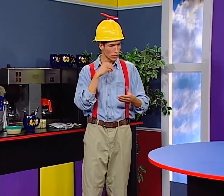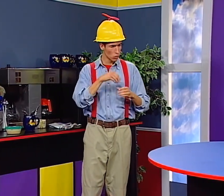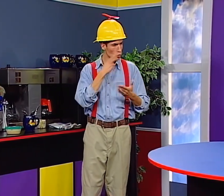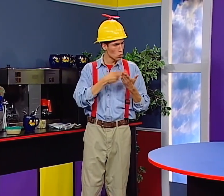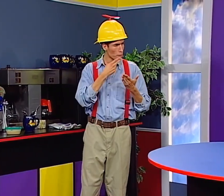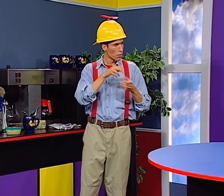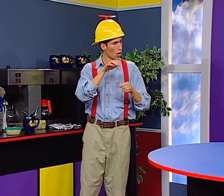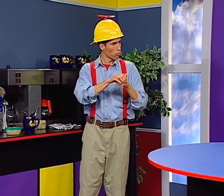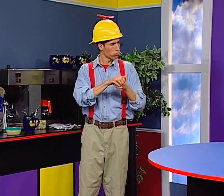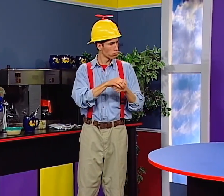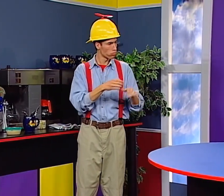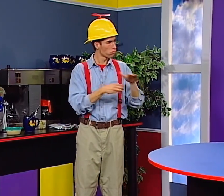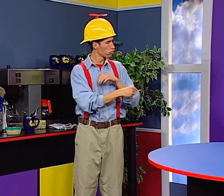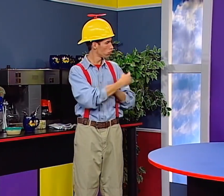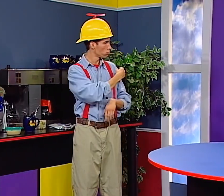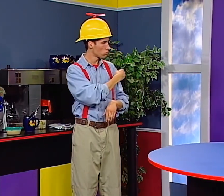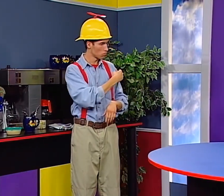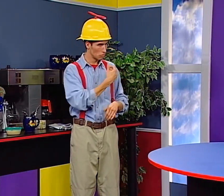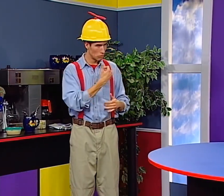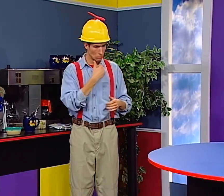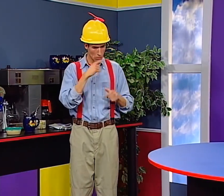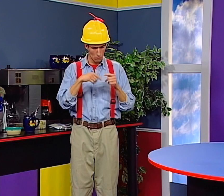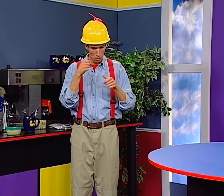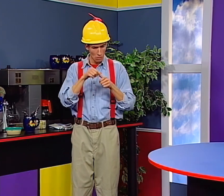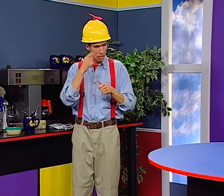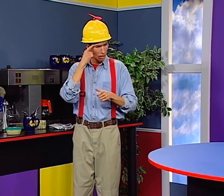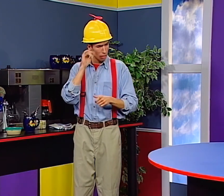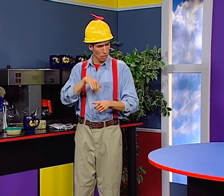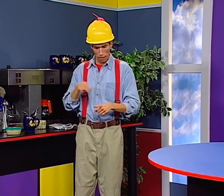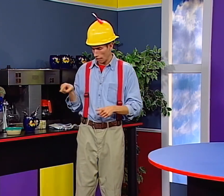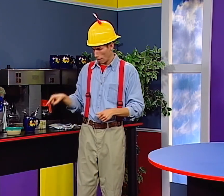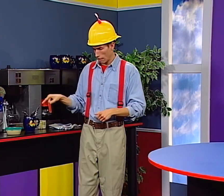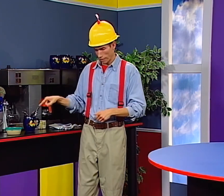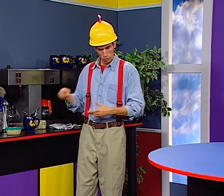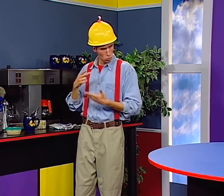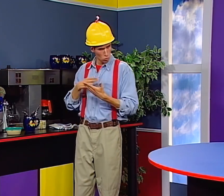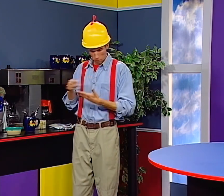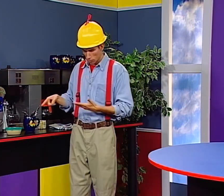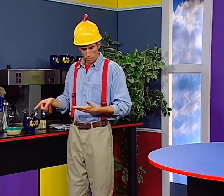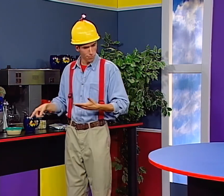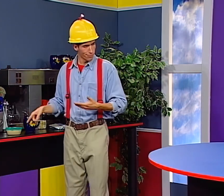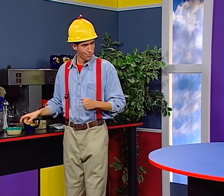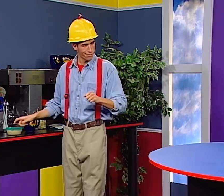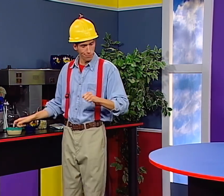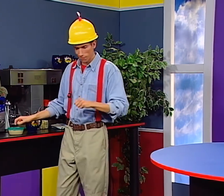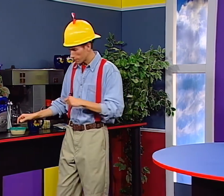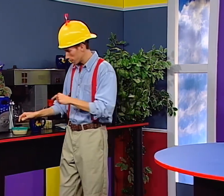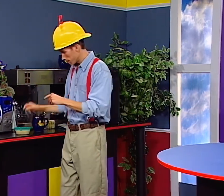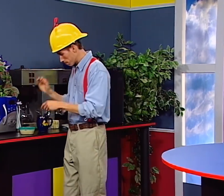BUT LAST WEEK I THINK I PUT A CONTAINER OF SOUP IN THE REFRIGERATOR. THIS MUST BE IT. GREAT.